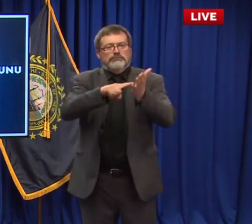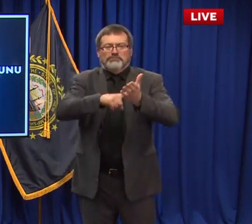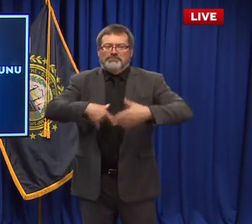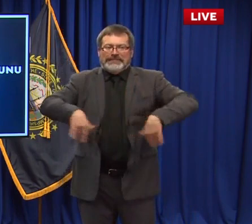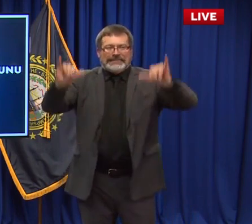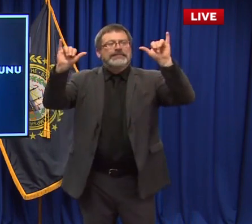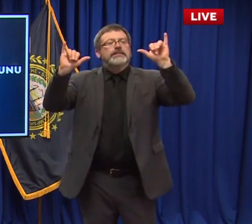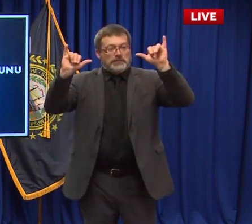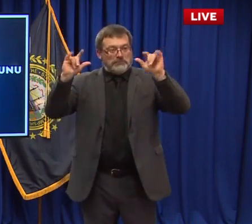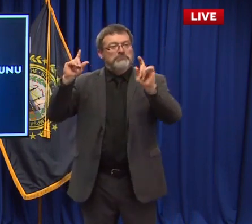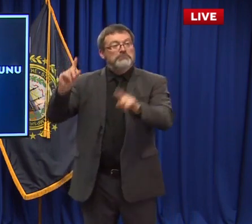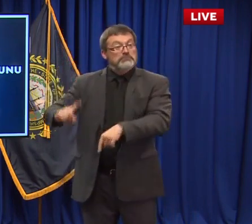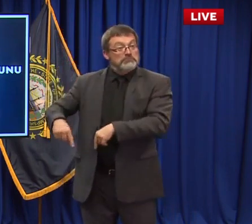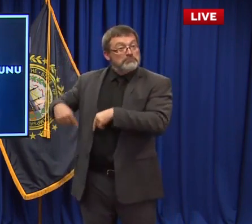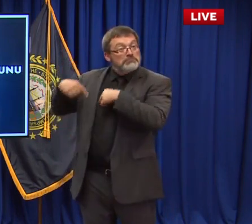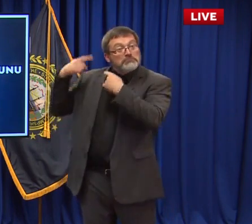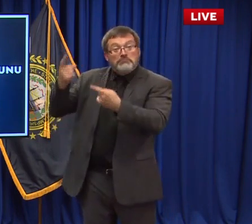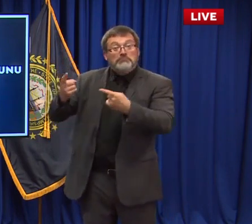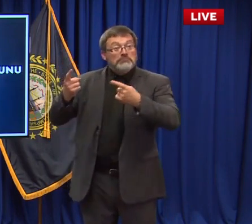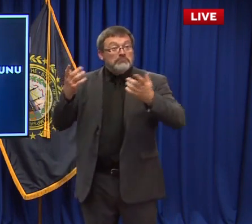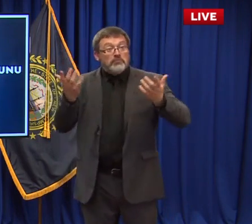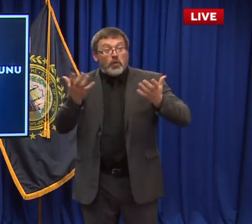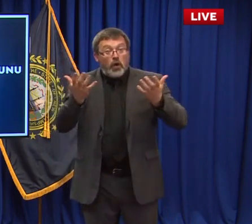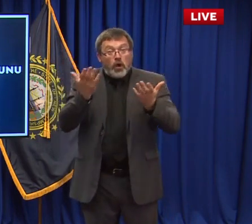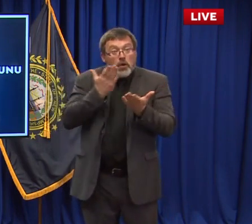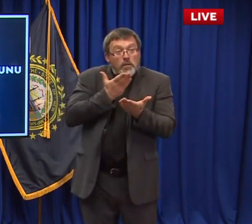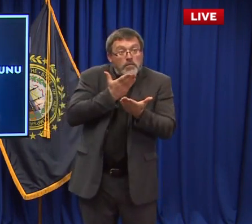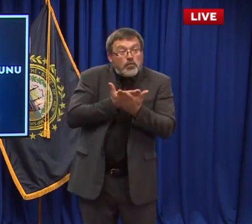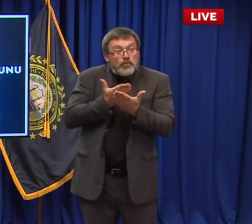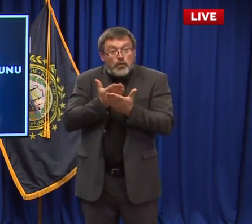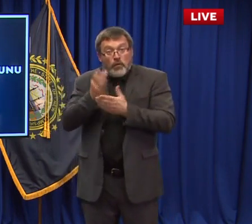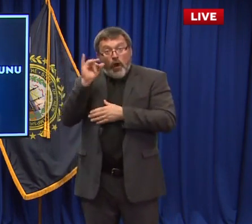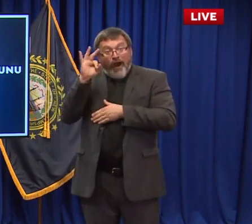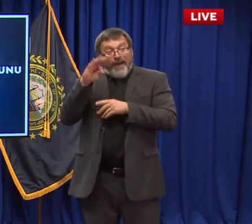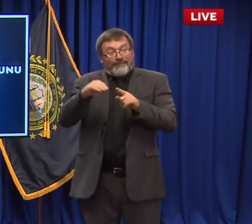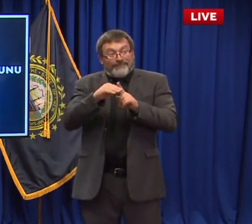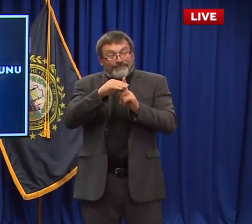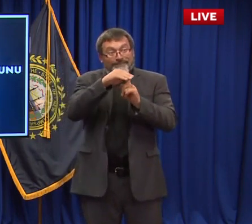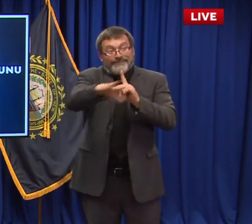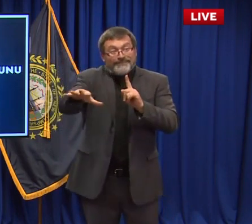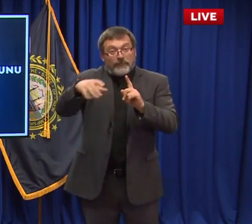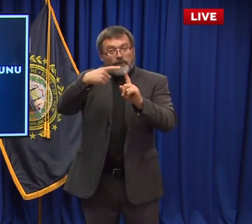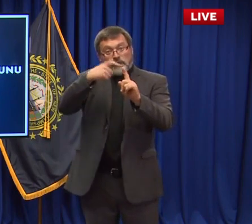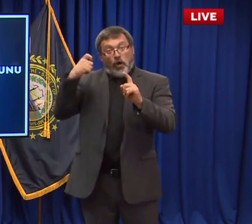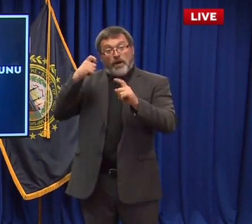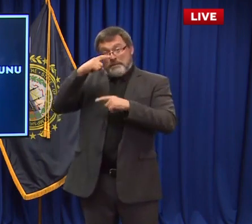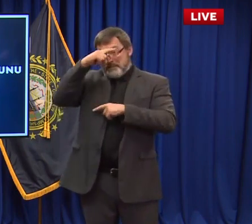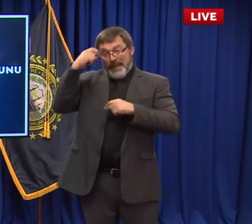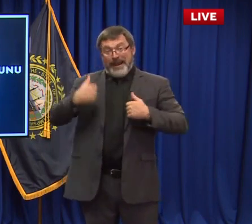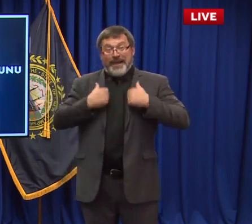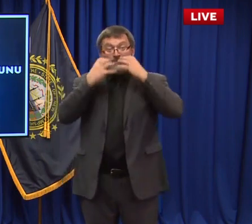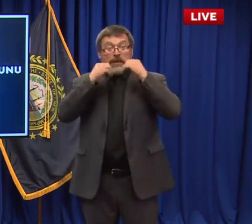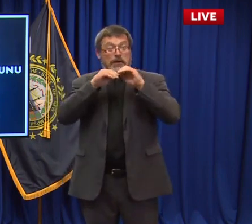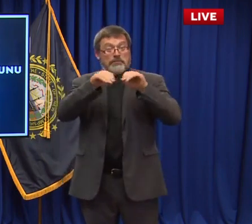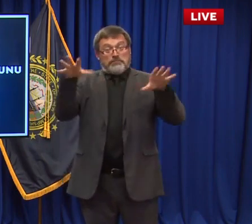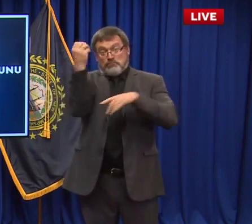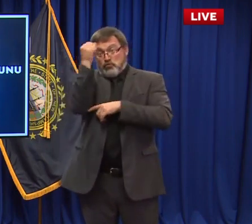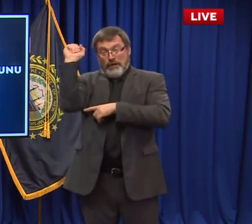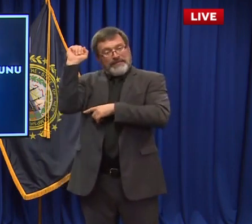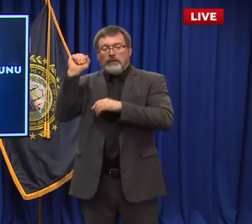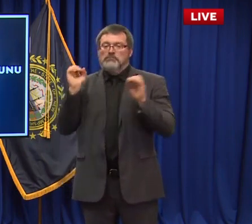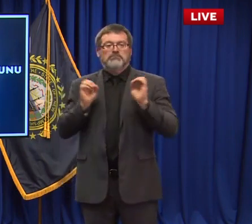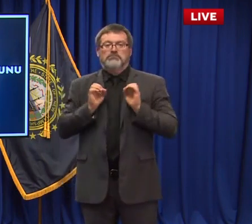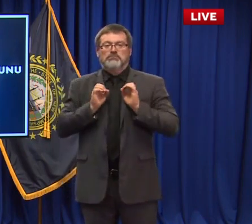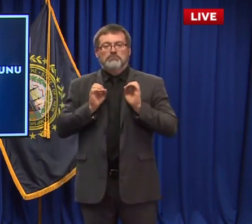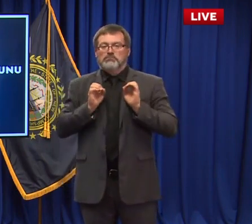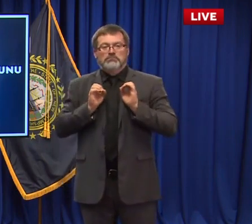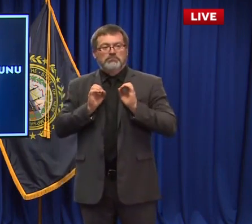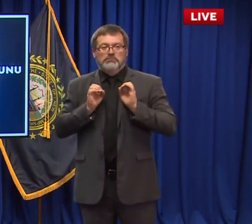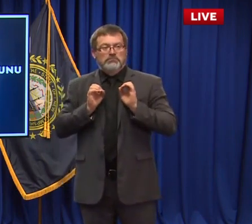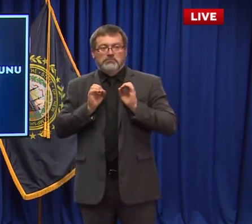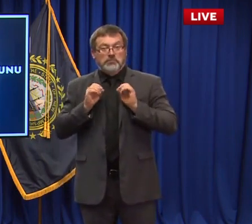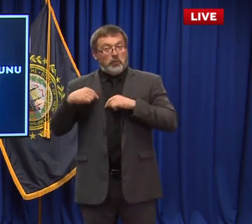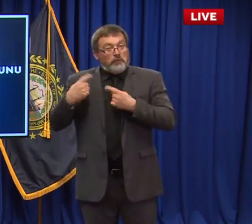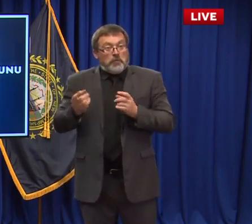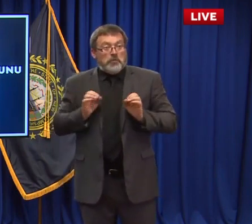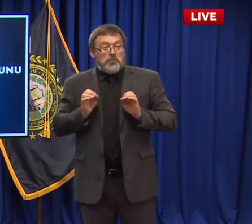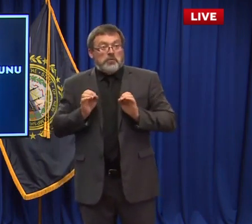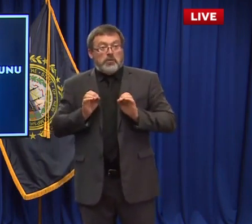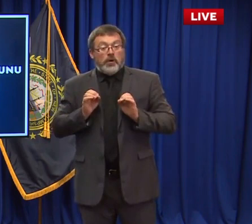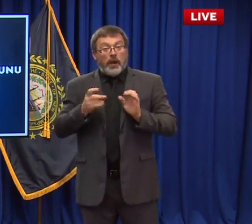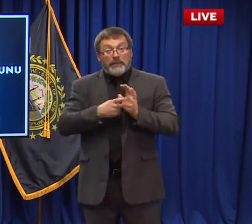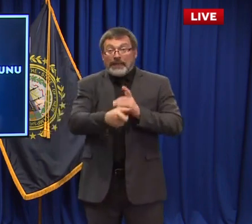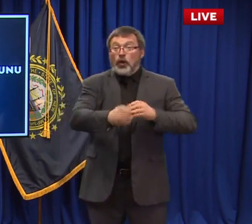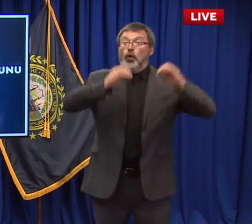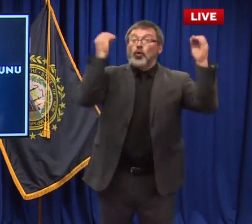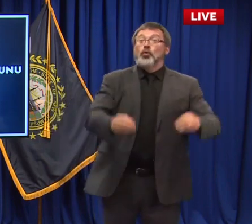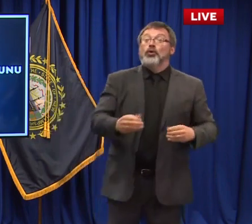I AM NOT AWARE OF ANY SIGNIFICANT NUMBER OF CASES OR ANY CASES THAT HAVE -- MANY PEOPLE INFECTED WITH COVID-19 THAT HAVE COME FROM LARGE GATHERING OR LARGE EVENTS.